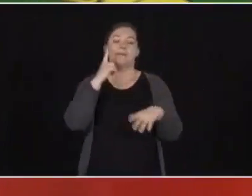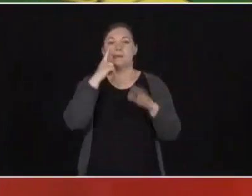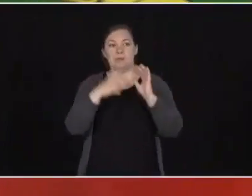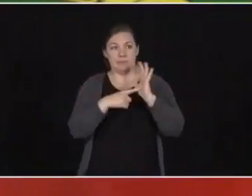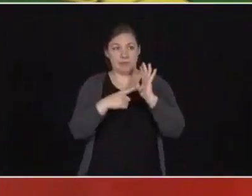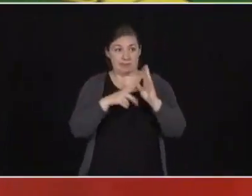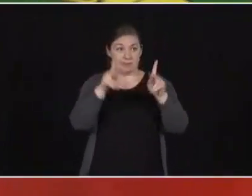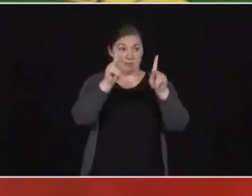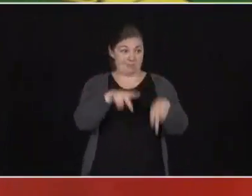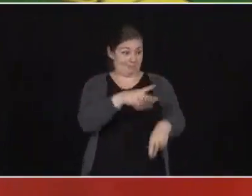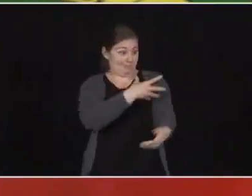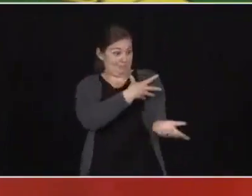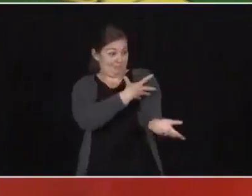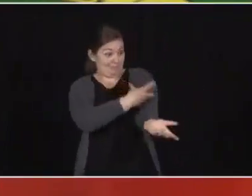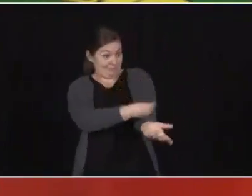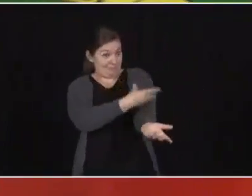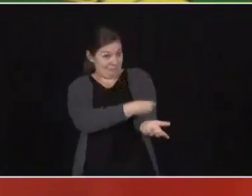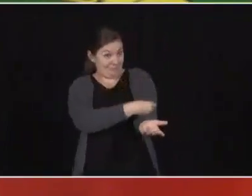somebody for example that they have not had